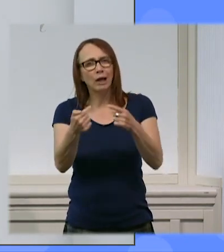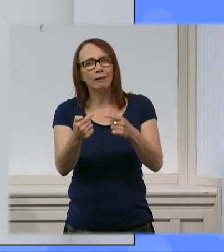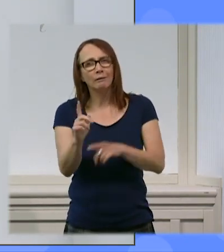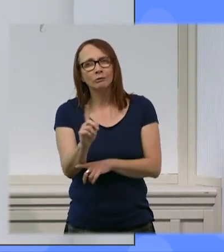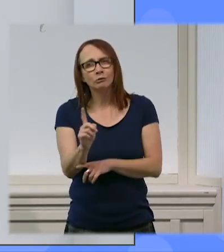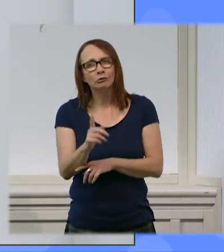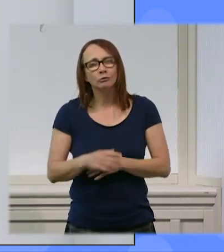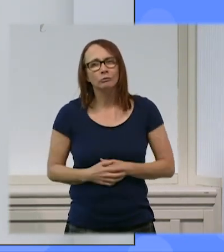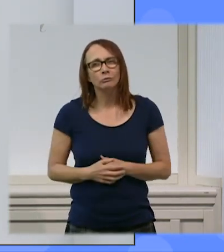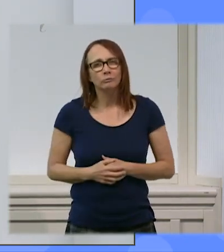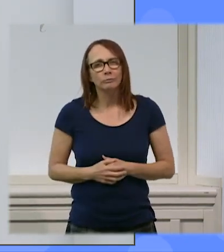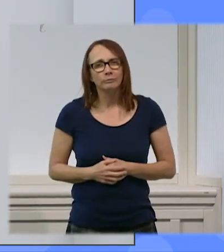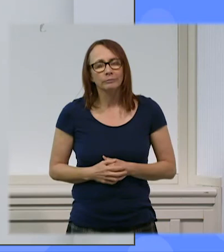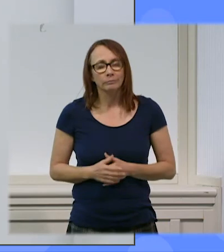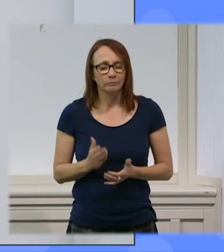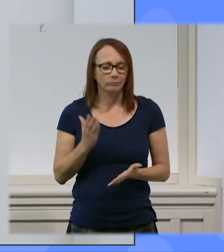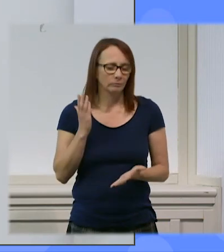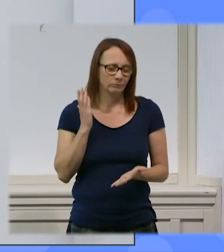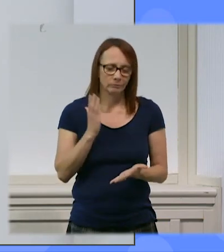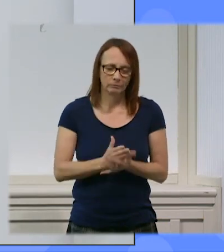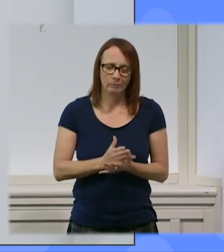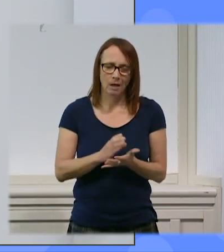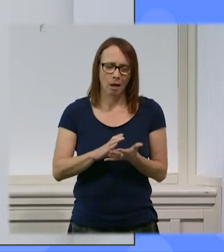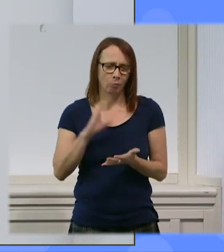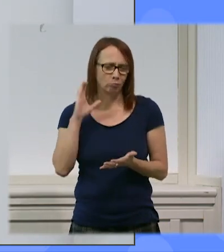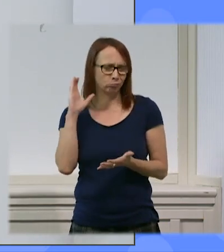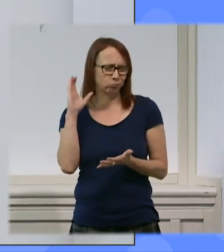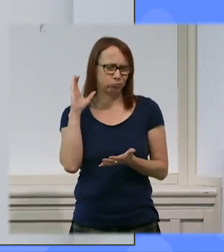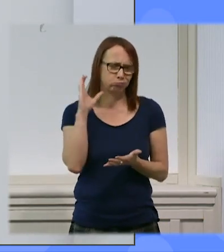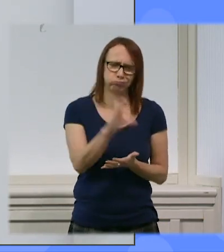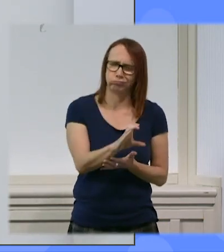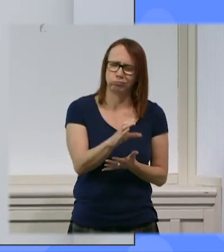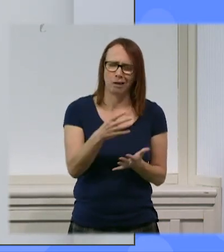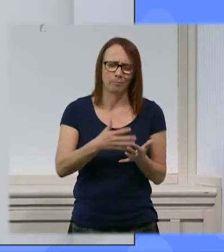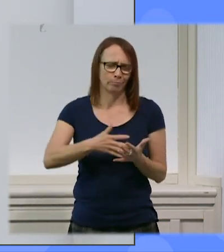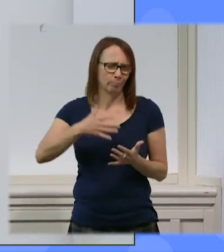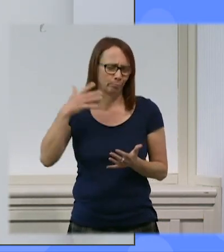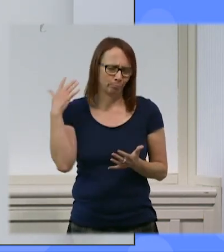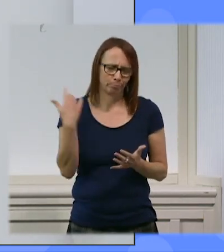talking about massive upfront costs it's going to cost billions of pounds to do